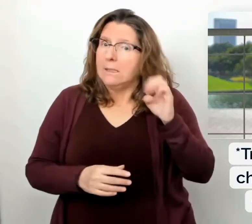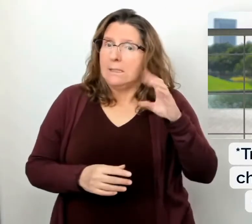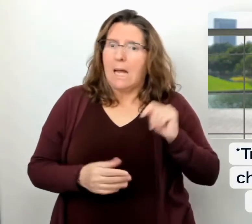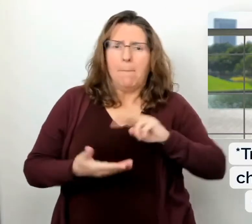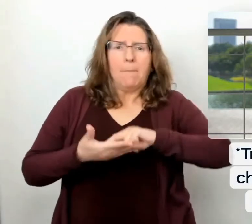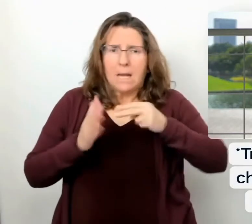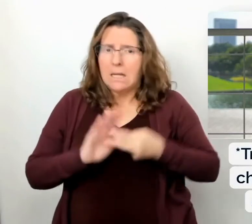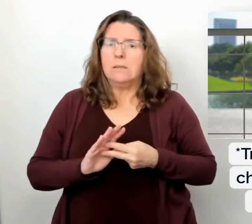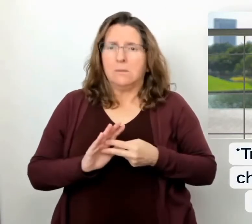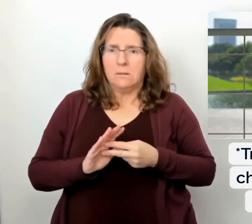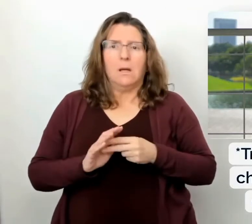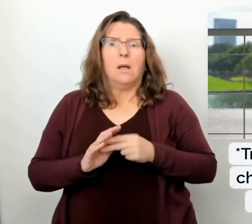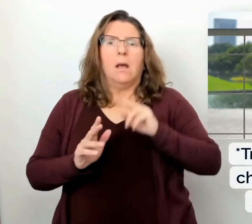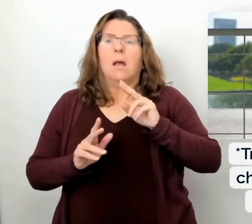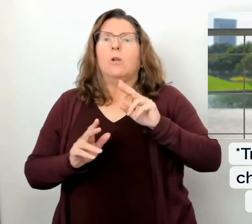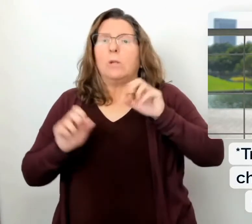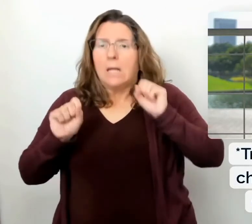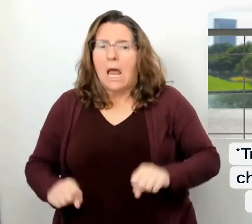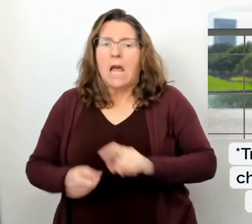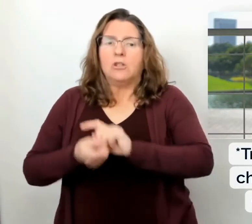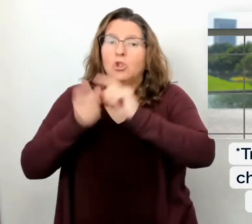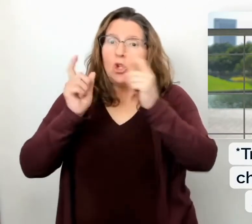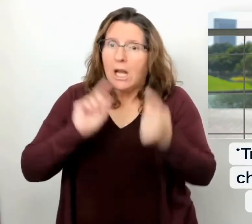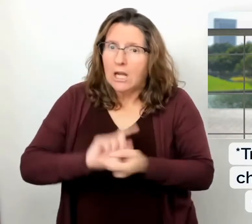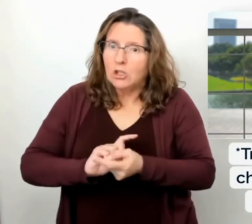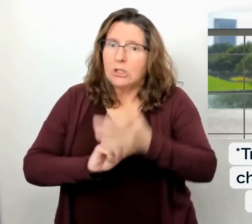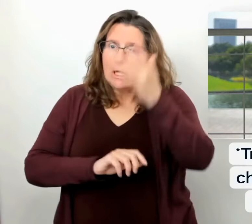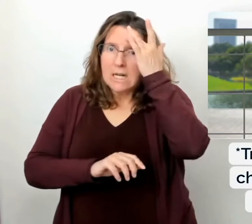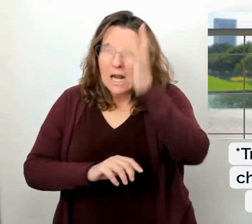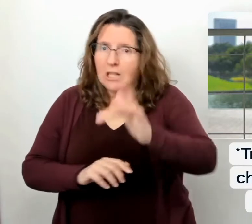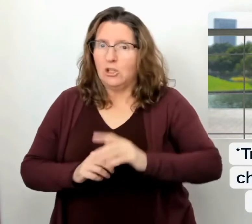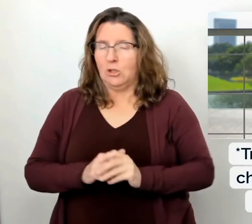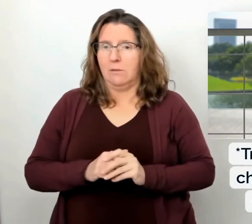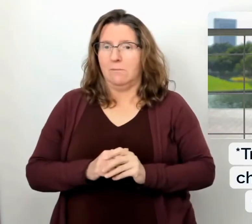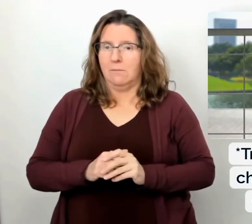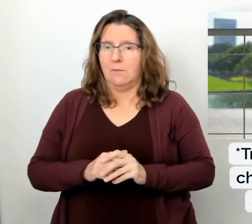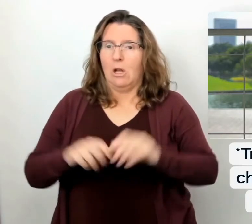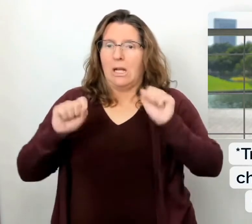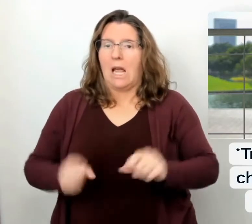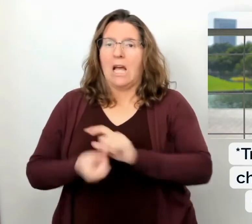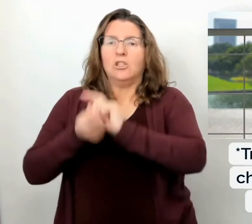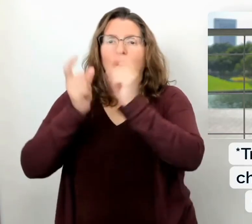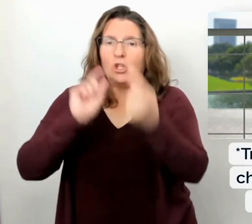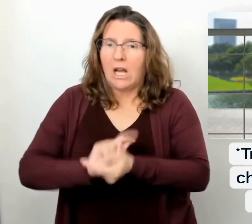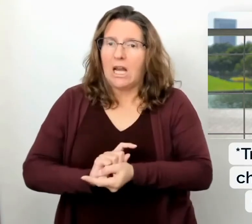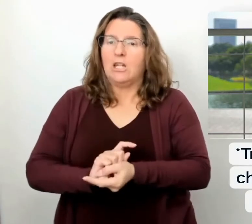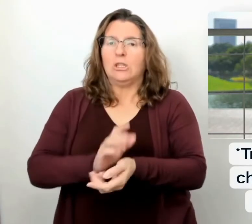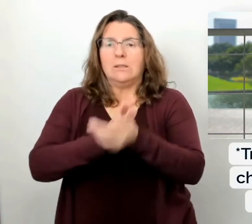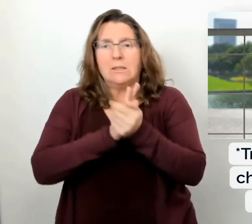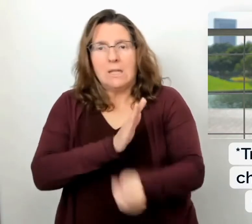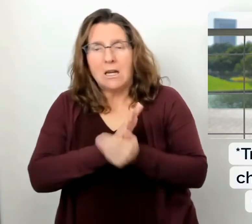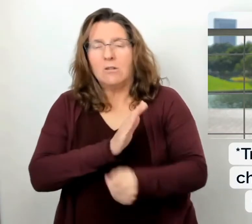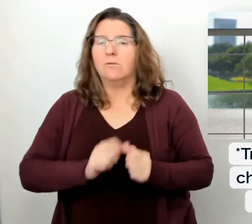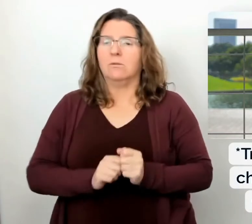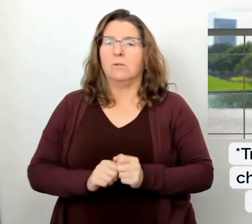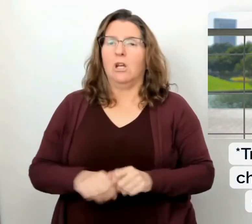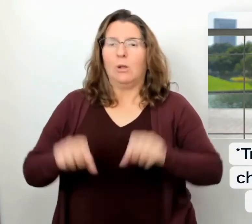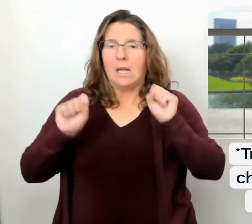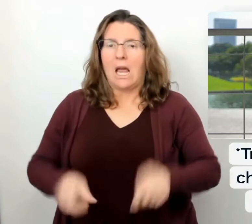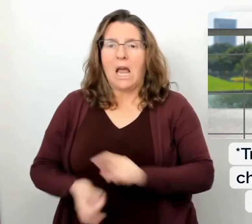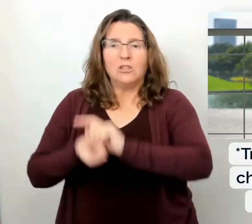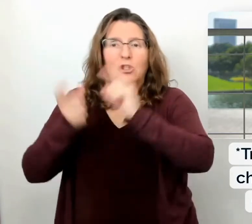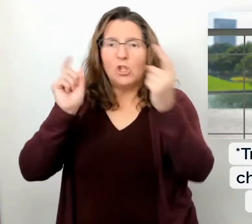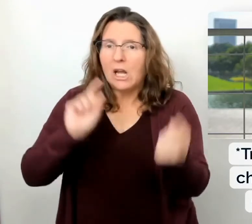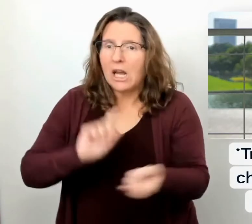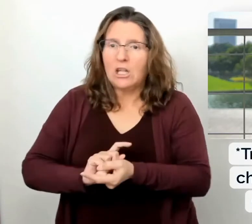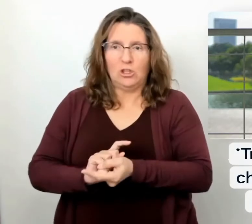A growth mindset means you believe that traits are capable of changing, such as intelligence, skills, behaviour,